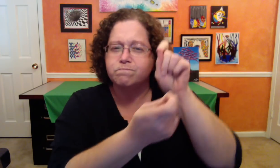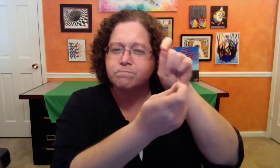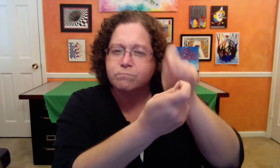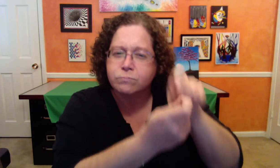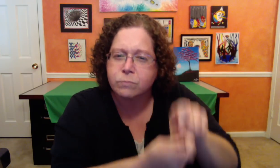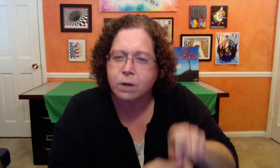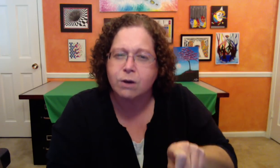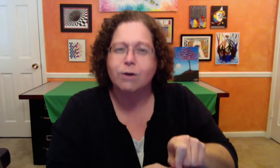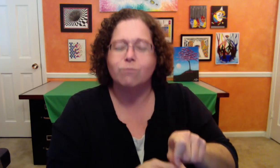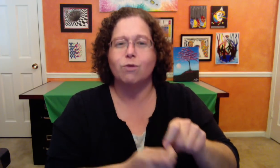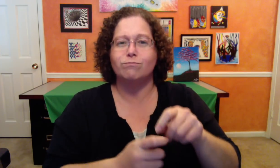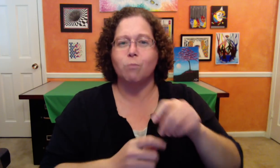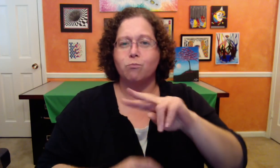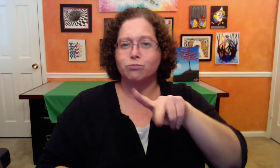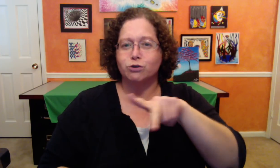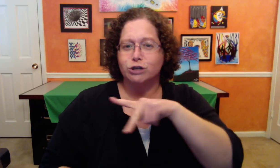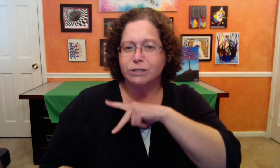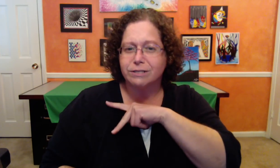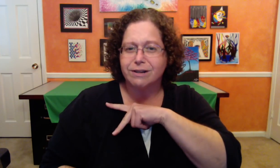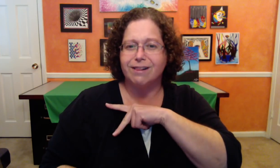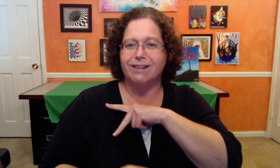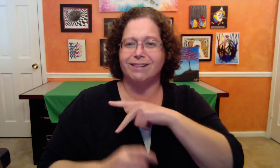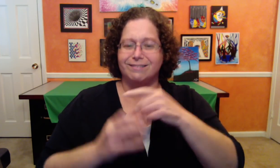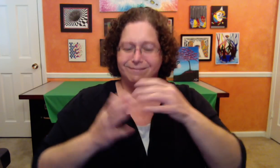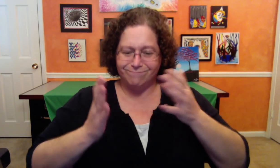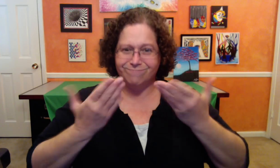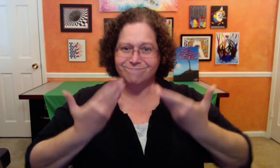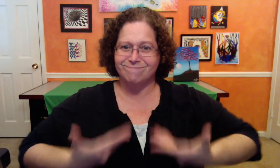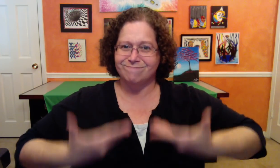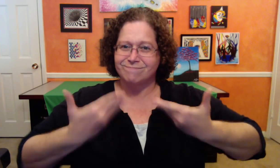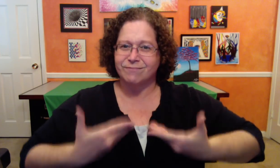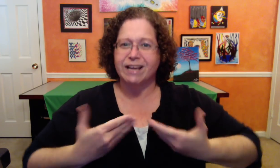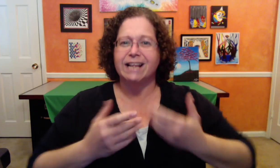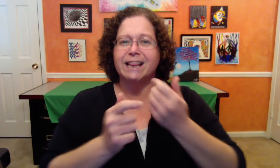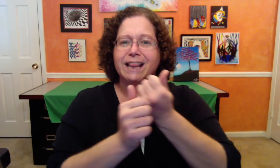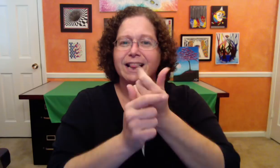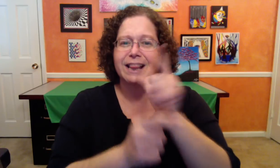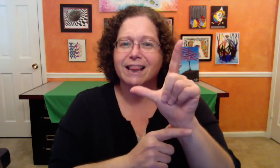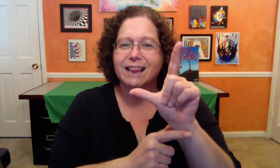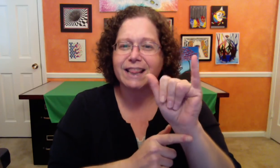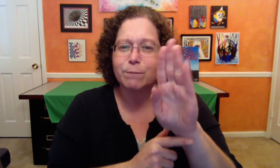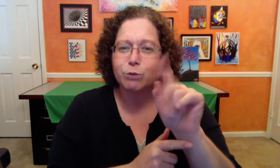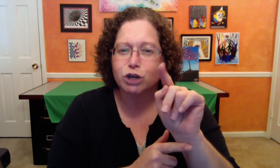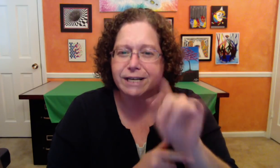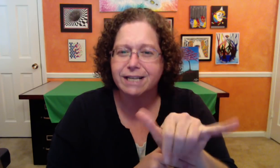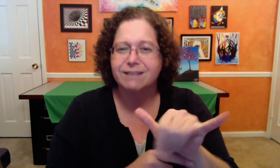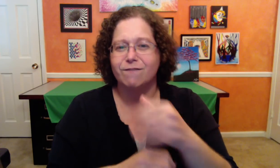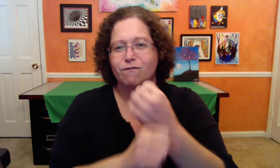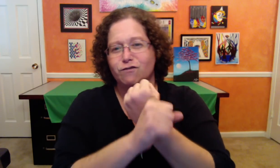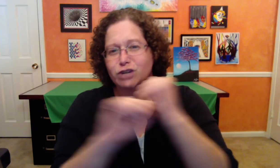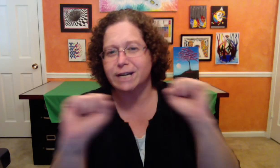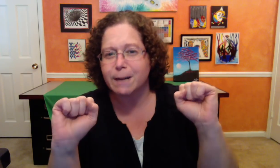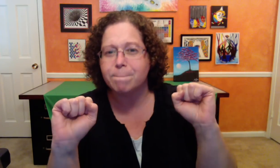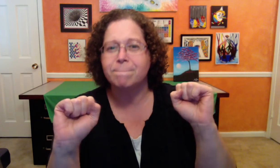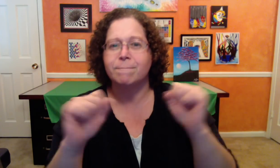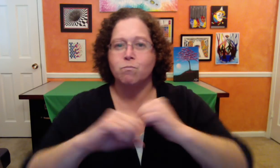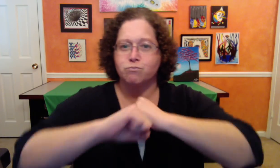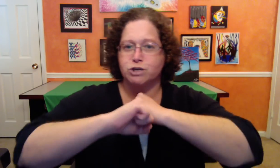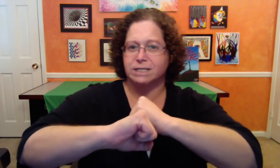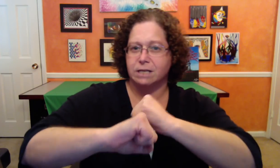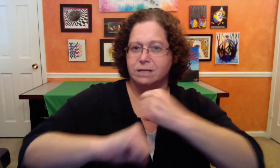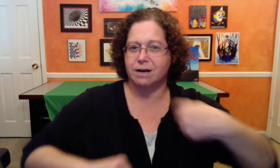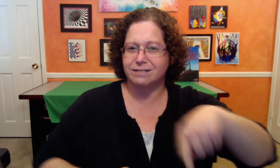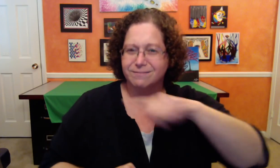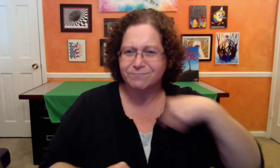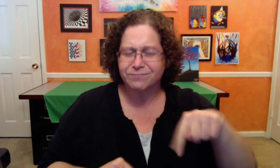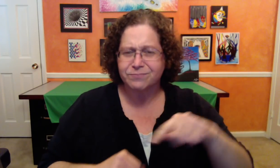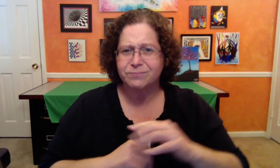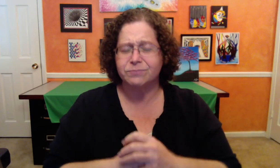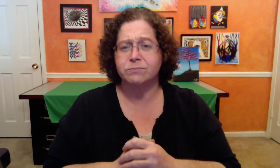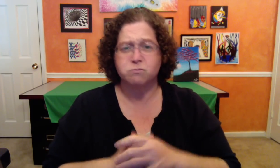they are specifically to provide personal liberty, freedoms, and used to protect us as citizens of the United States.